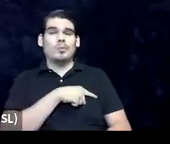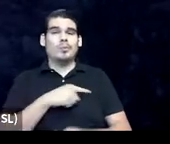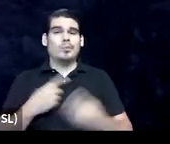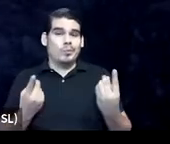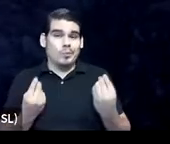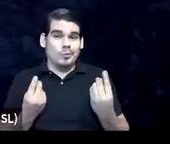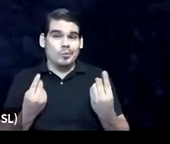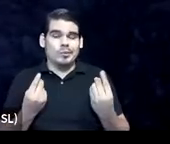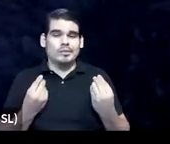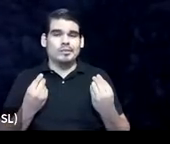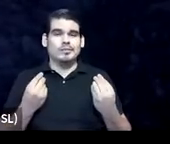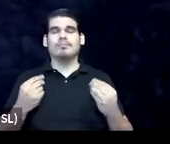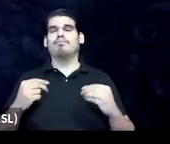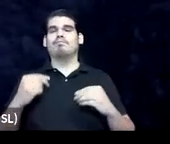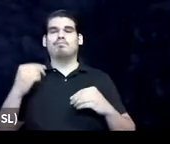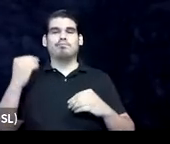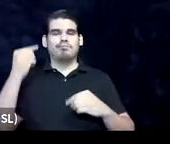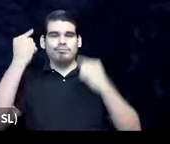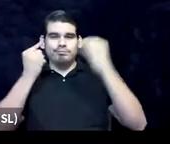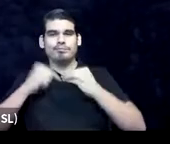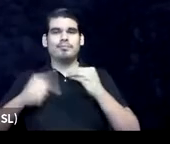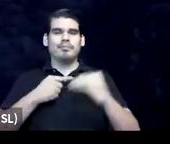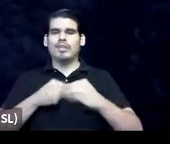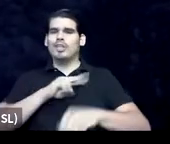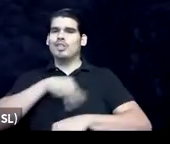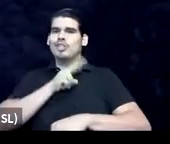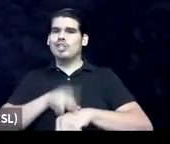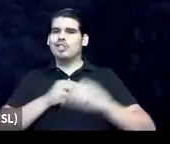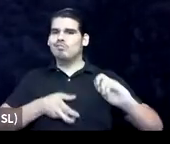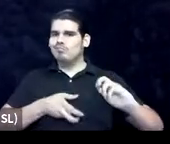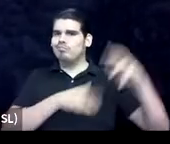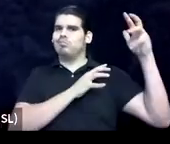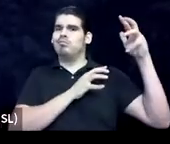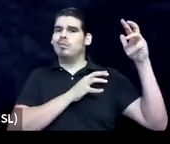kind of why we should eventually, hopefully, seeking into the resolve section of this,